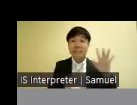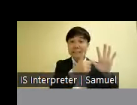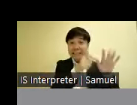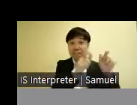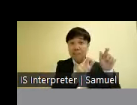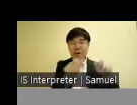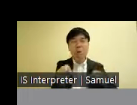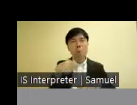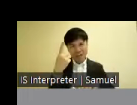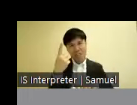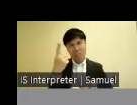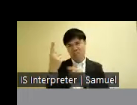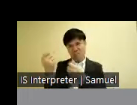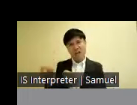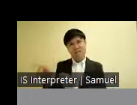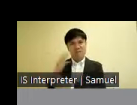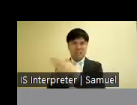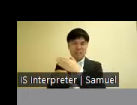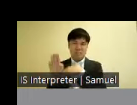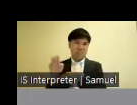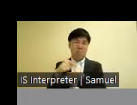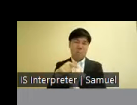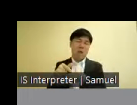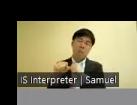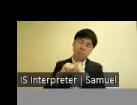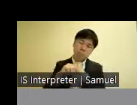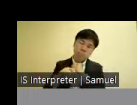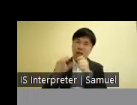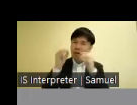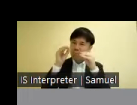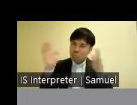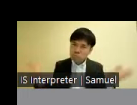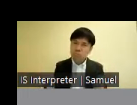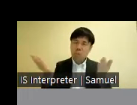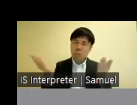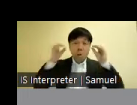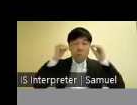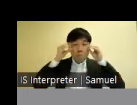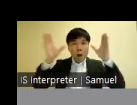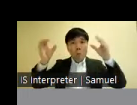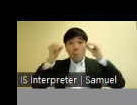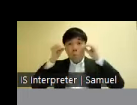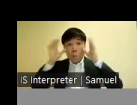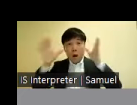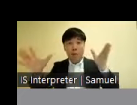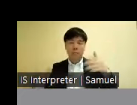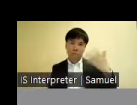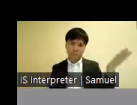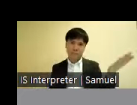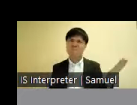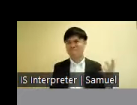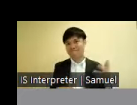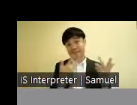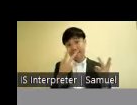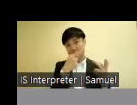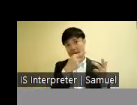It is part of a campaign and it shows there a possibility of sharing detailed information